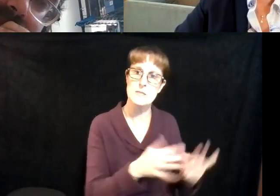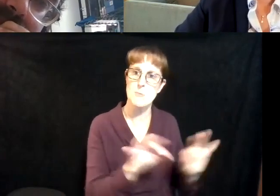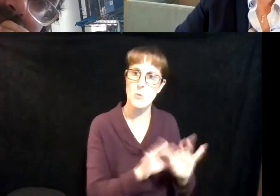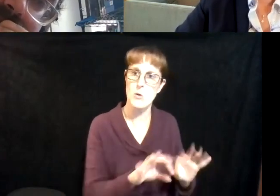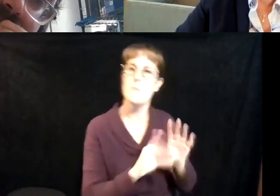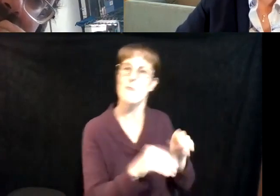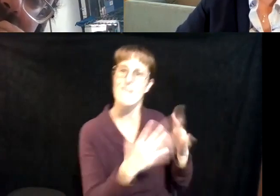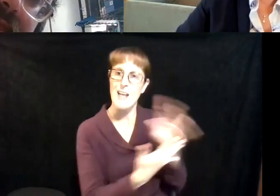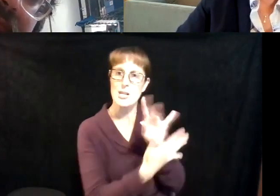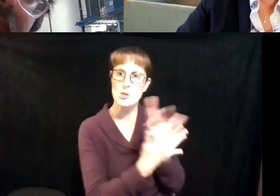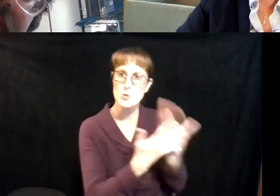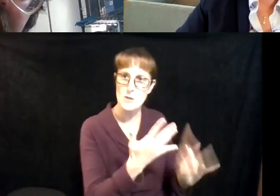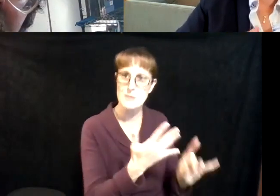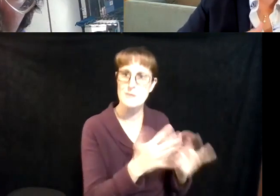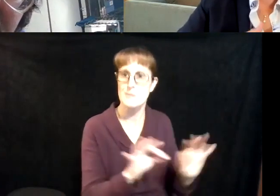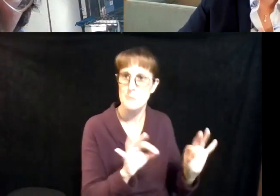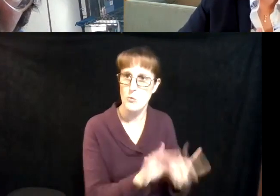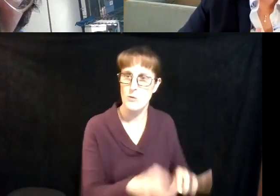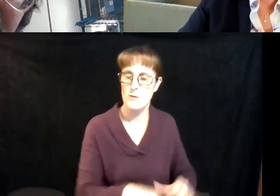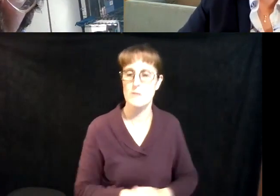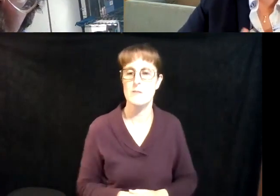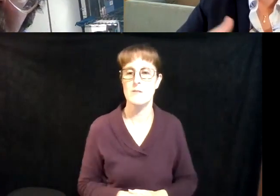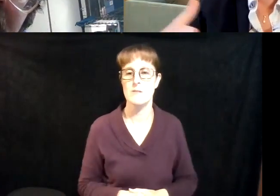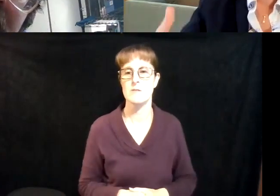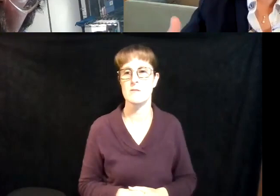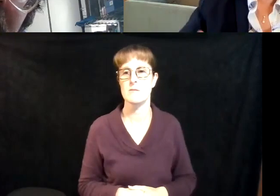Ultimately, how important it is to have